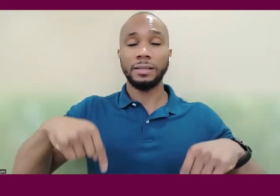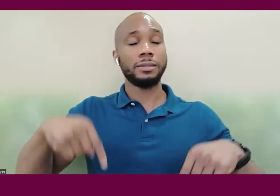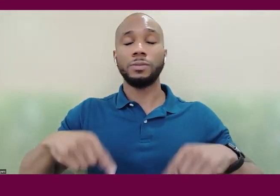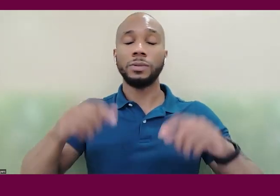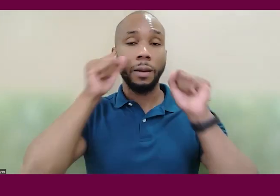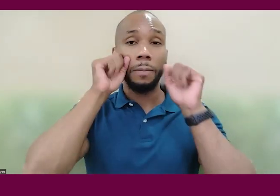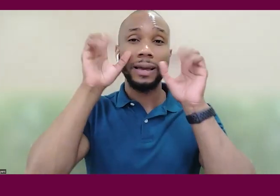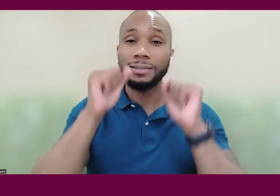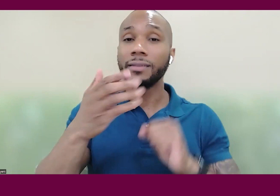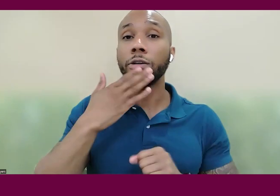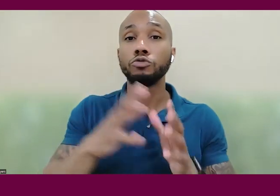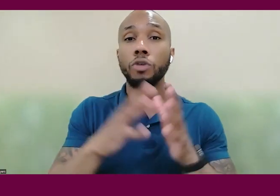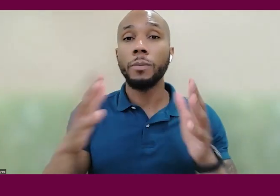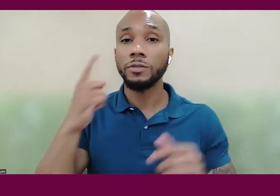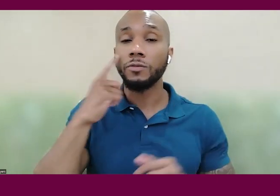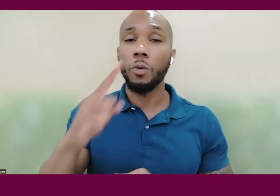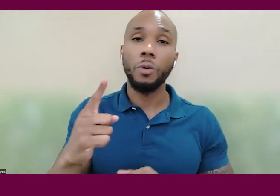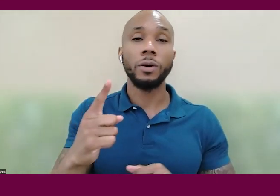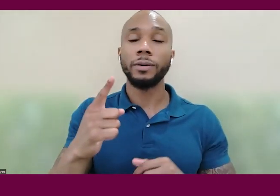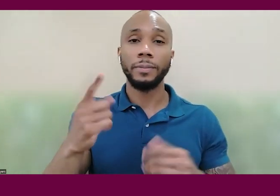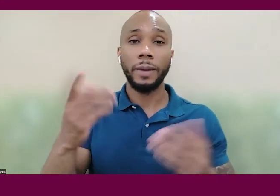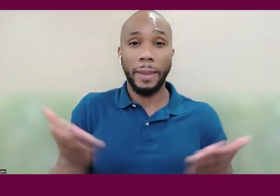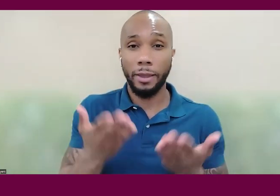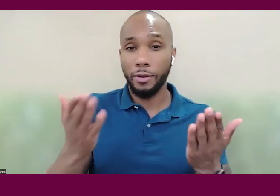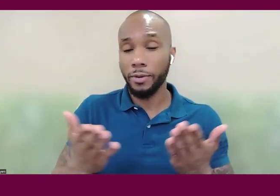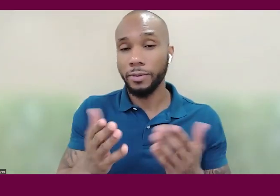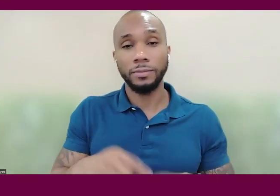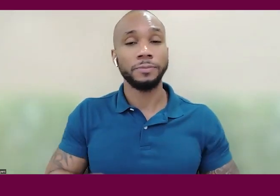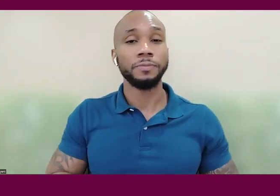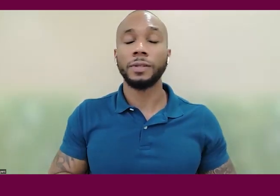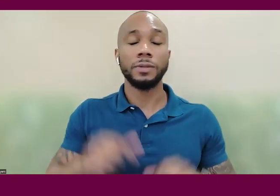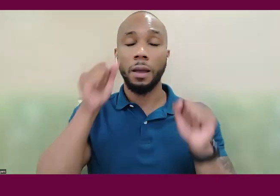Lorrell Kilpatrick: Oh, sure. Ashley Inkumsah: Thank you so much for being a guest. This was amazing.